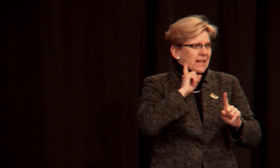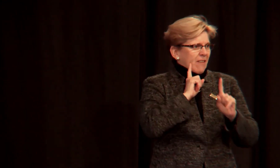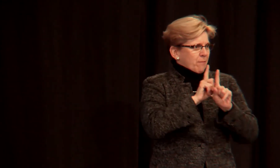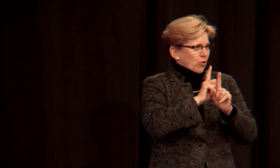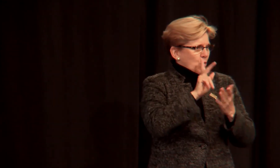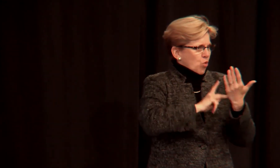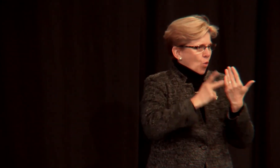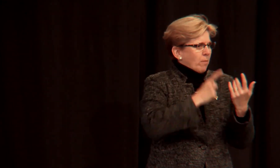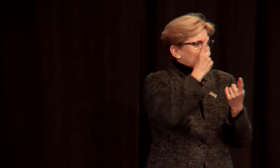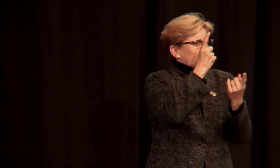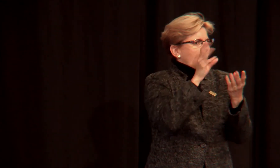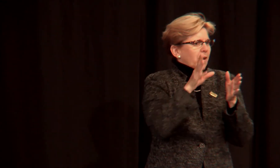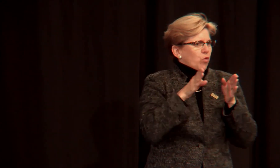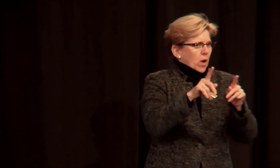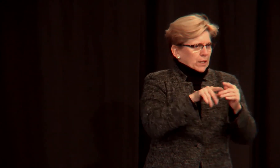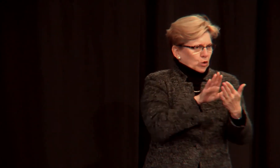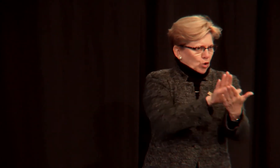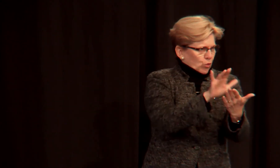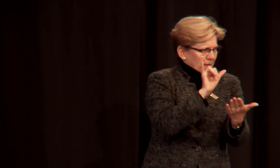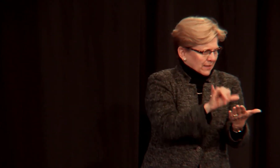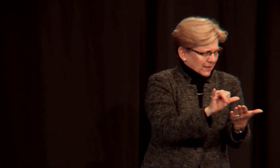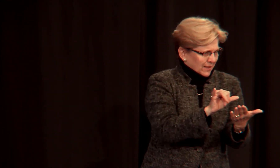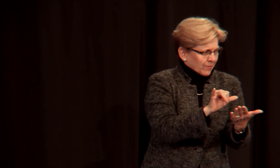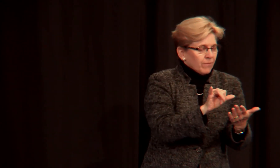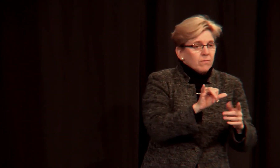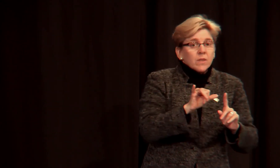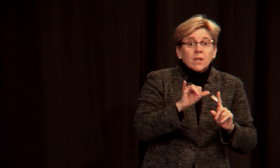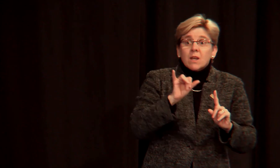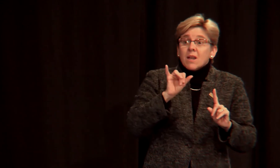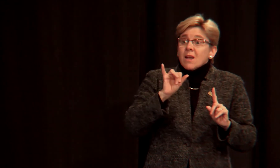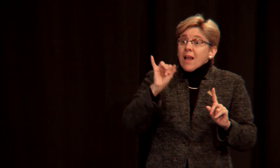not talking about enough and this is where the mentorship programs can really address this,